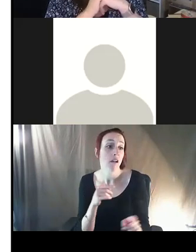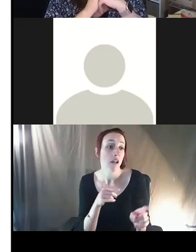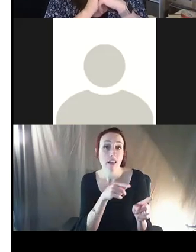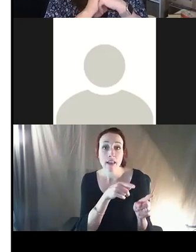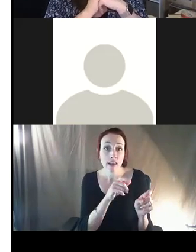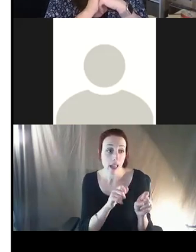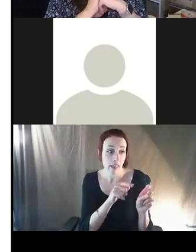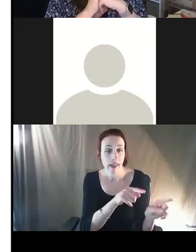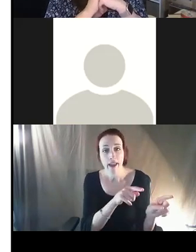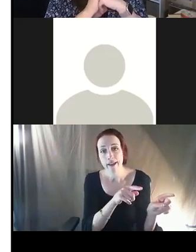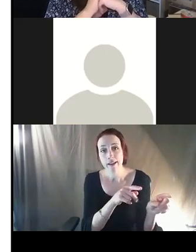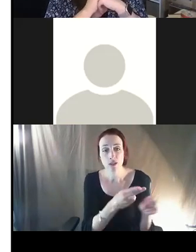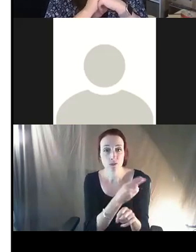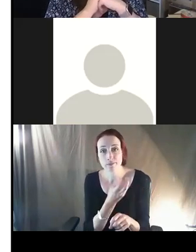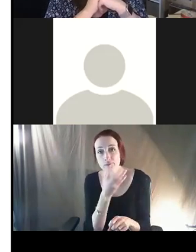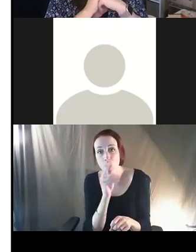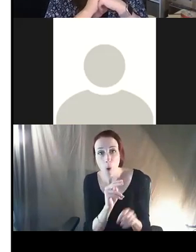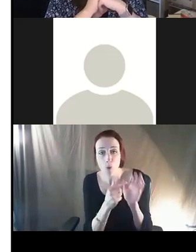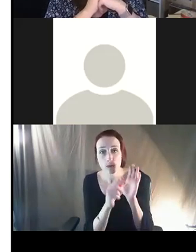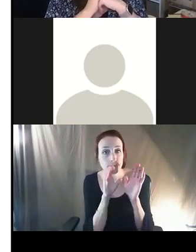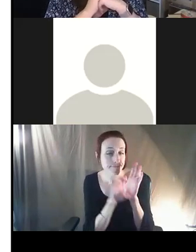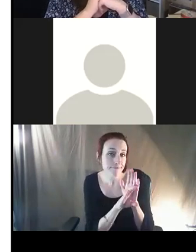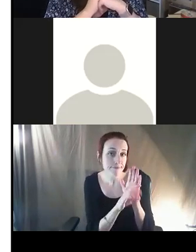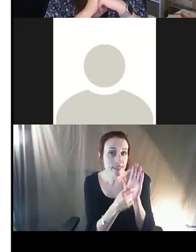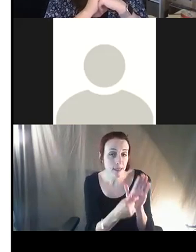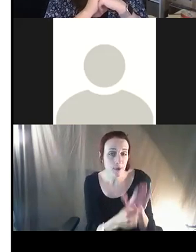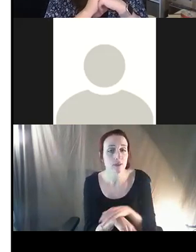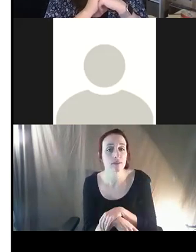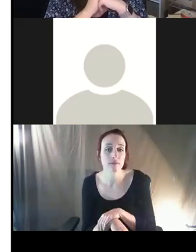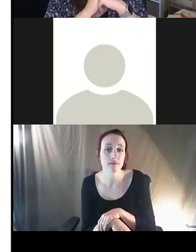So, if it's not your hamburger menu icon, it's